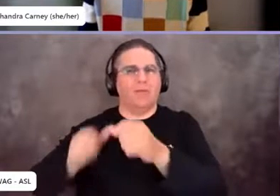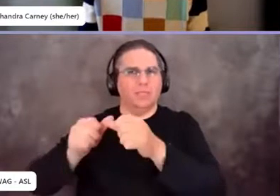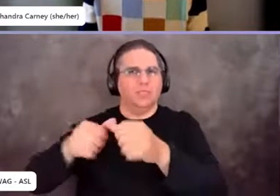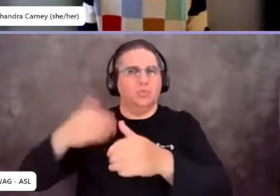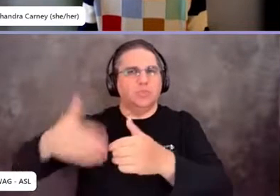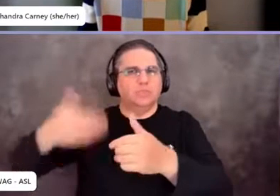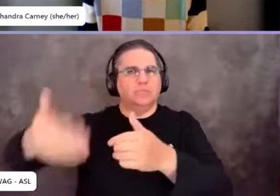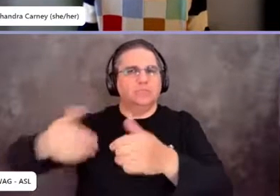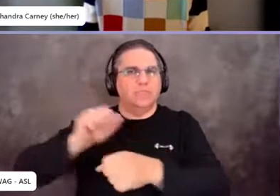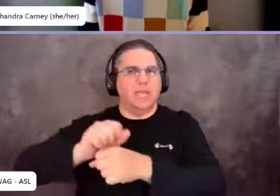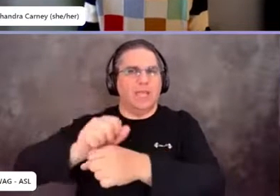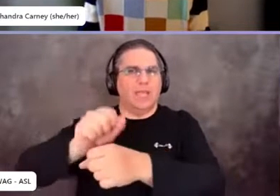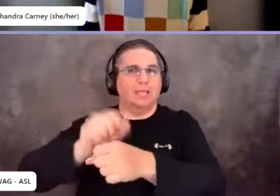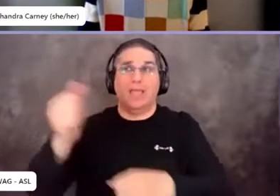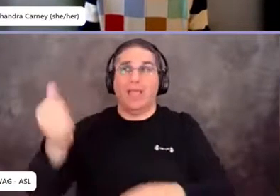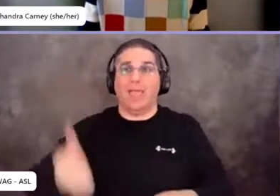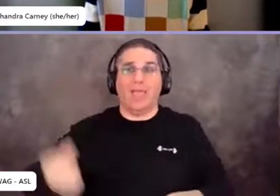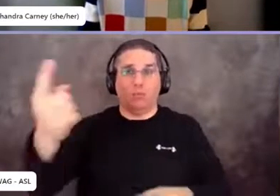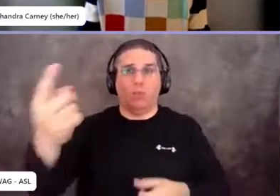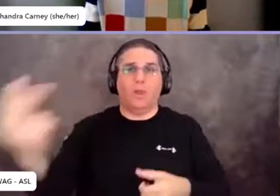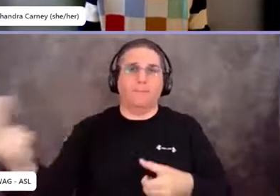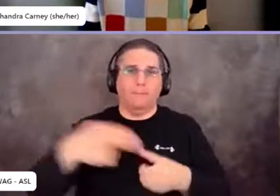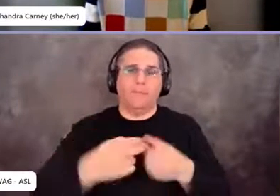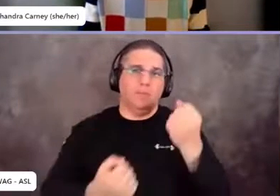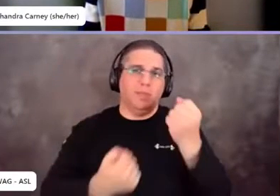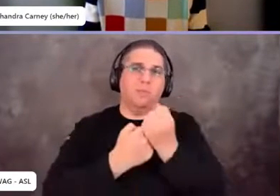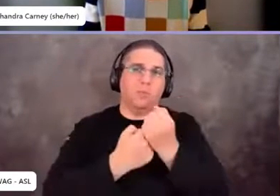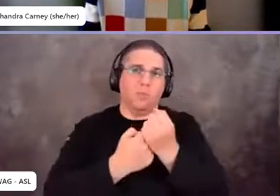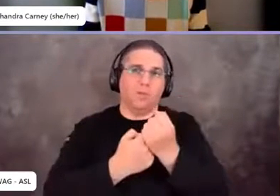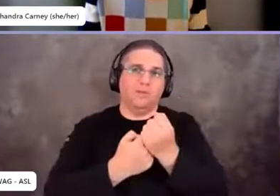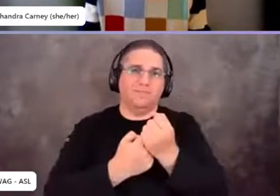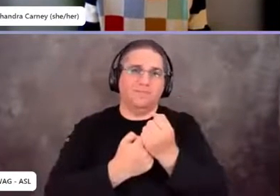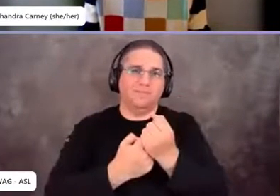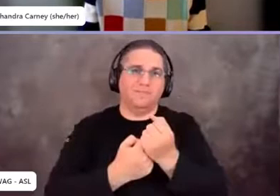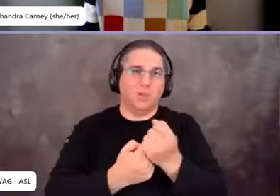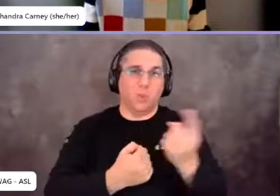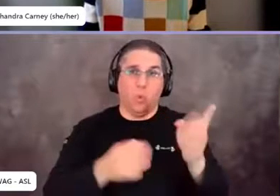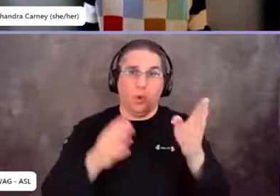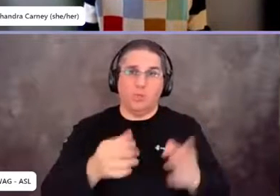the color contrast on the app and it's done. It's a large